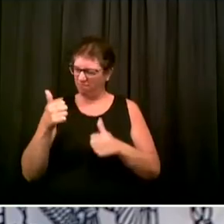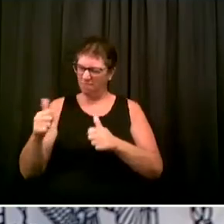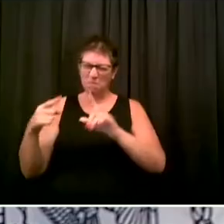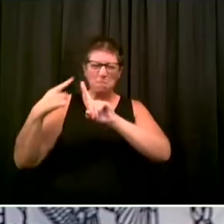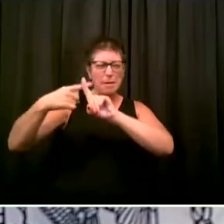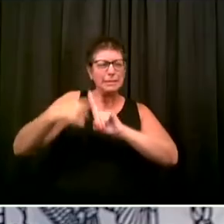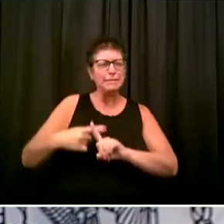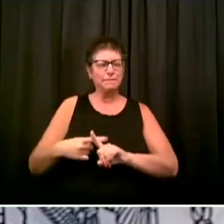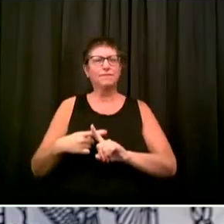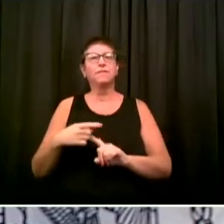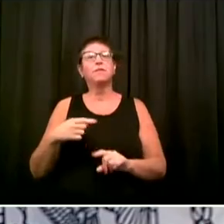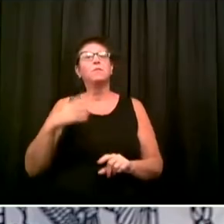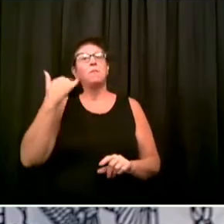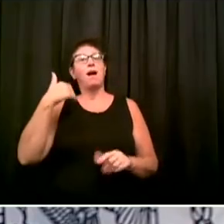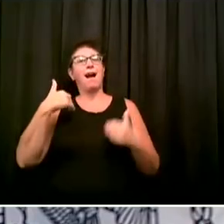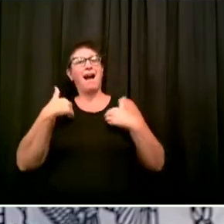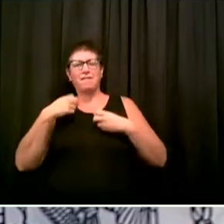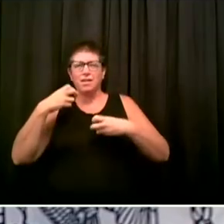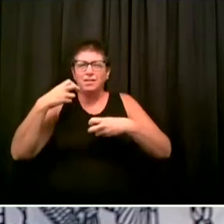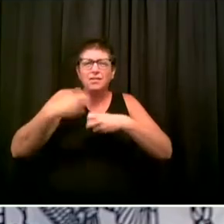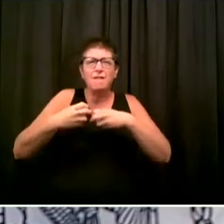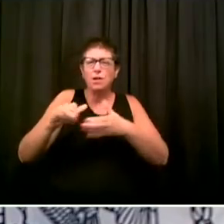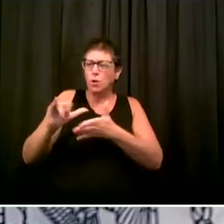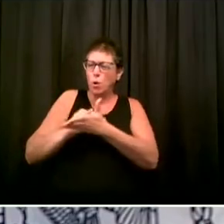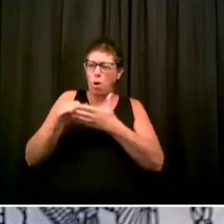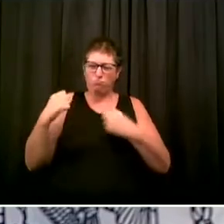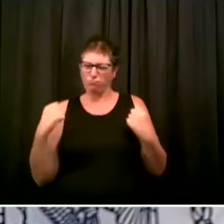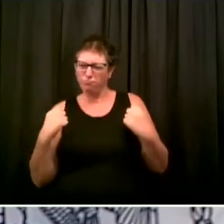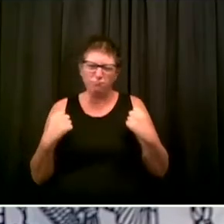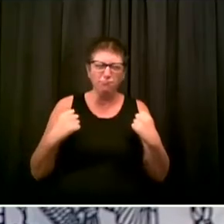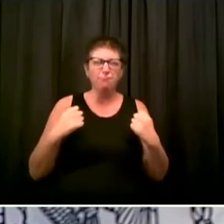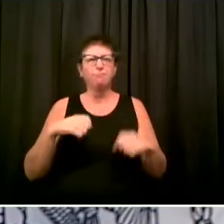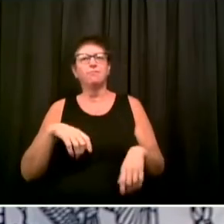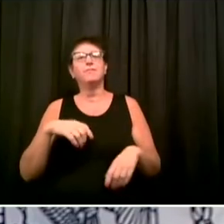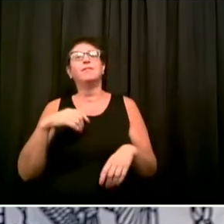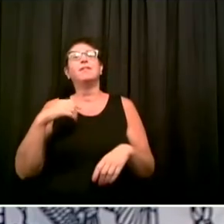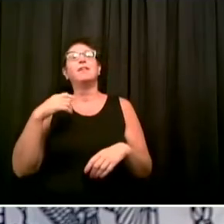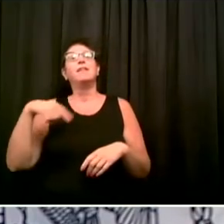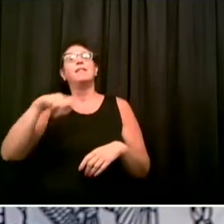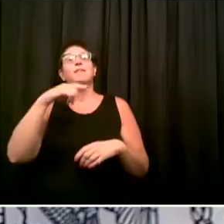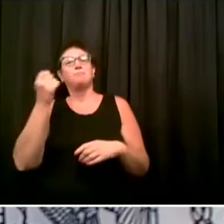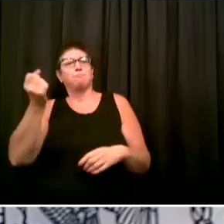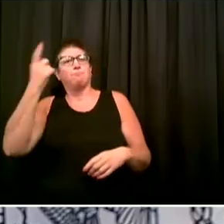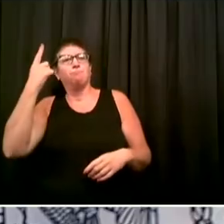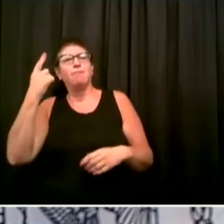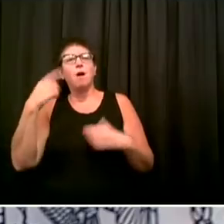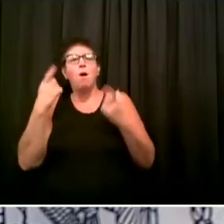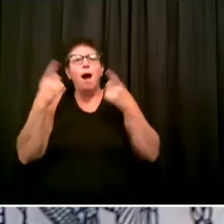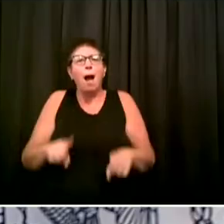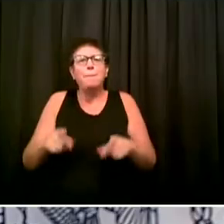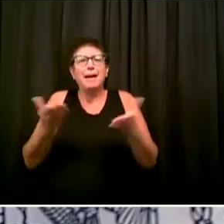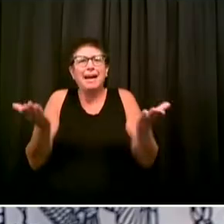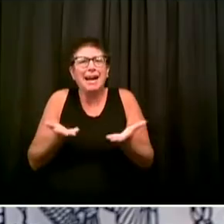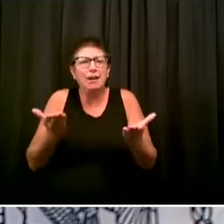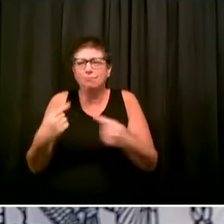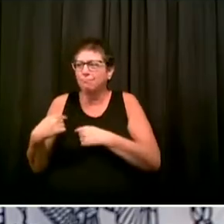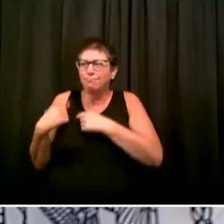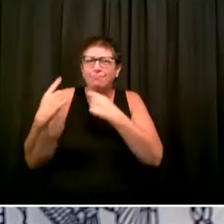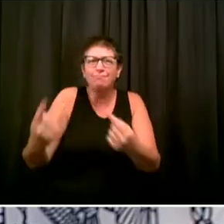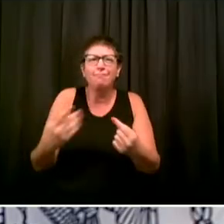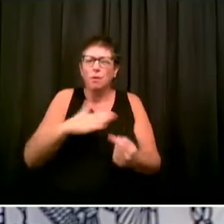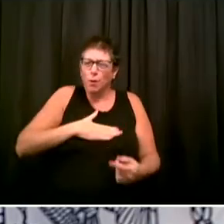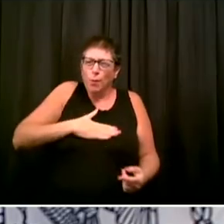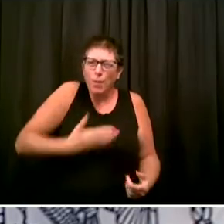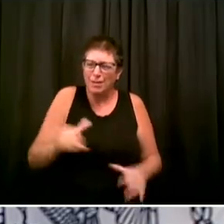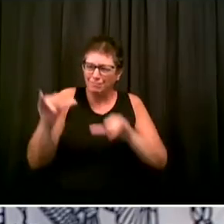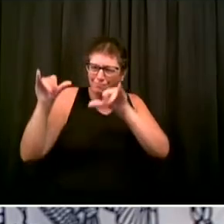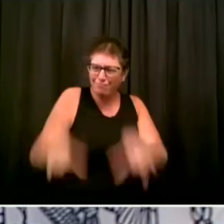BECAUSE OF ALL THE REAL TOUGH